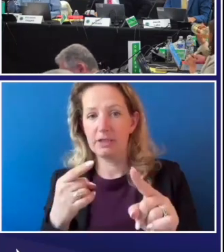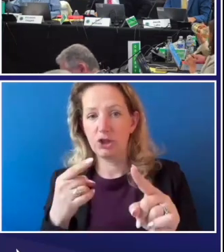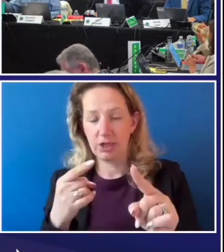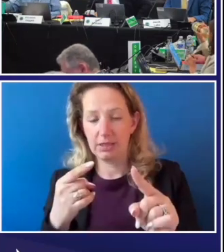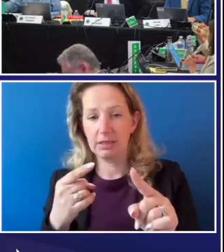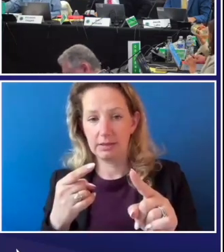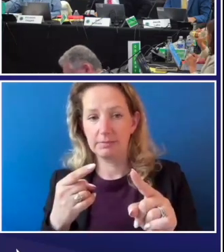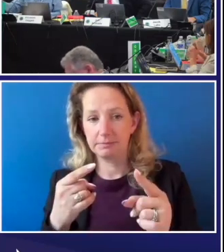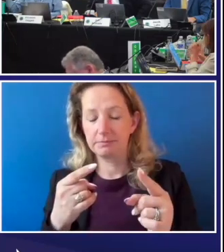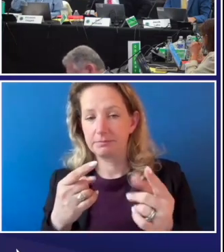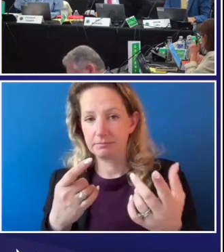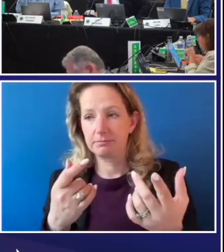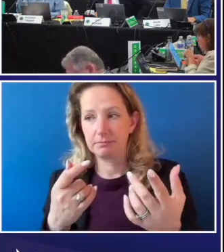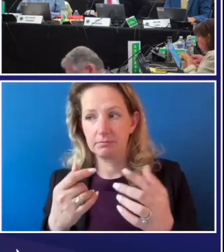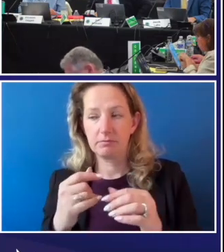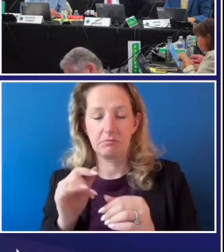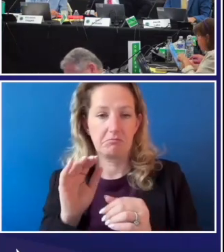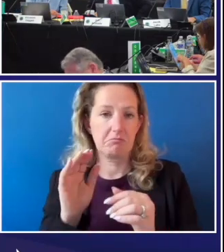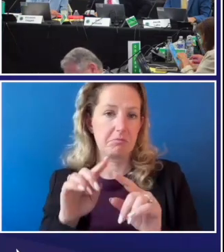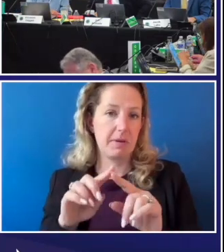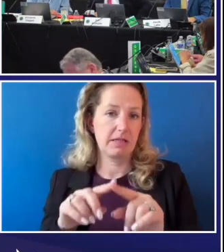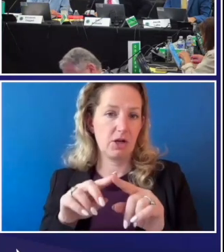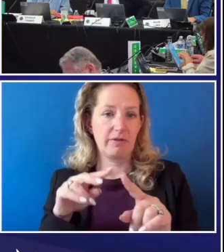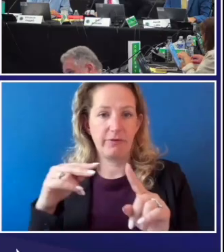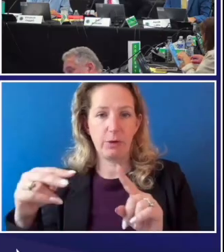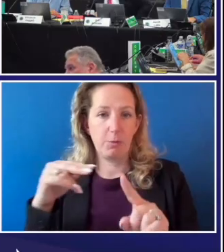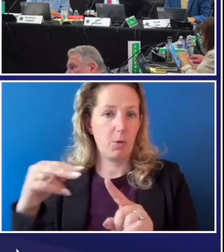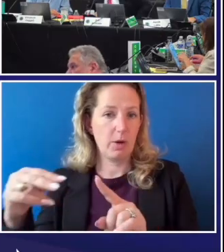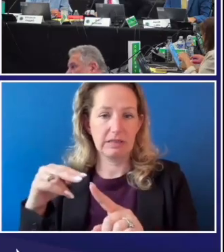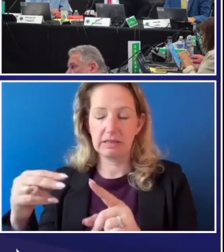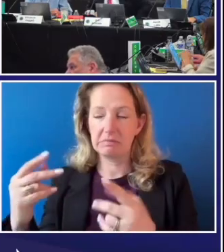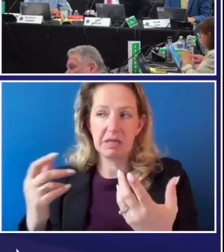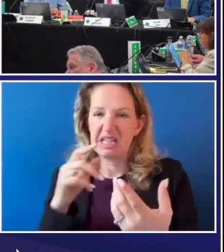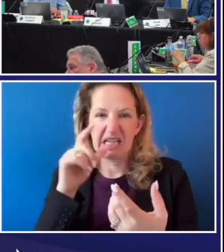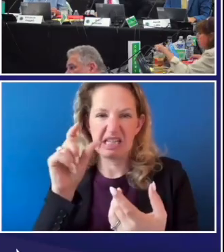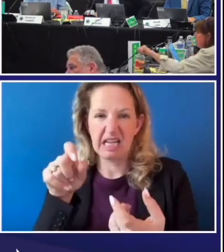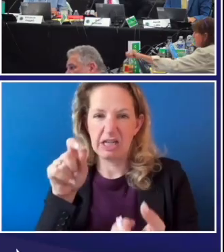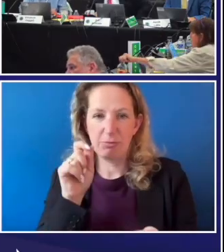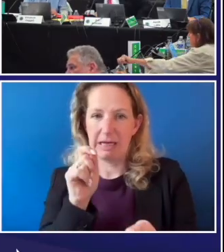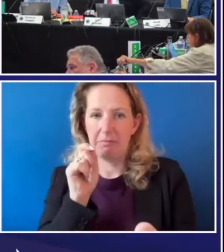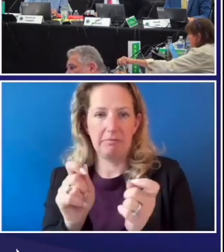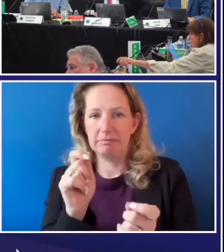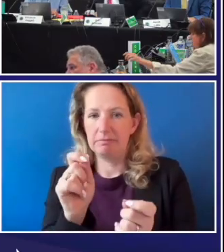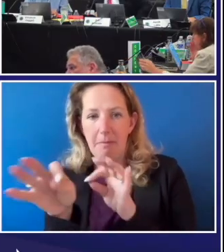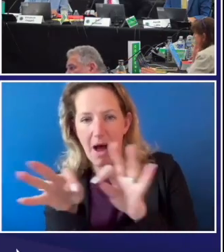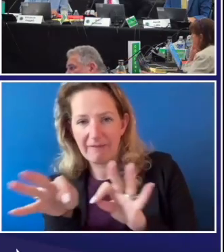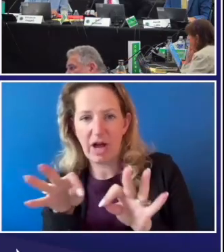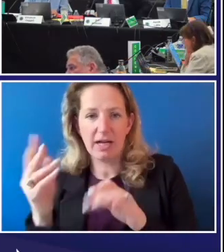respect to viewpoints, it could be, it's, it doesn't need to be modified there twice. It's, um, agency with a religious